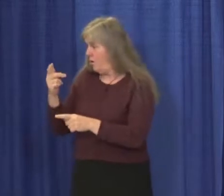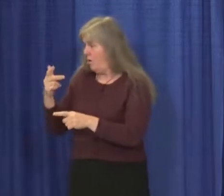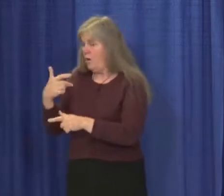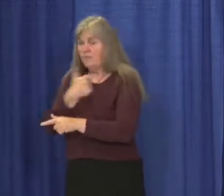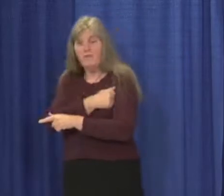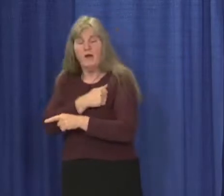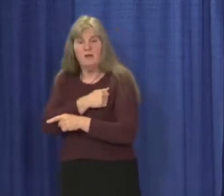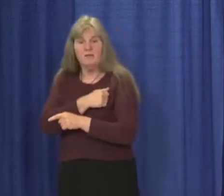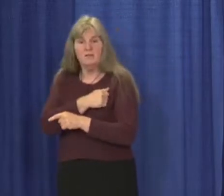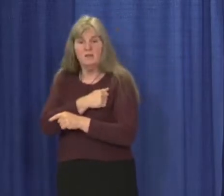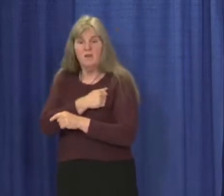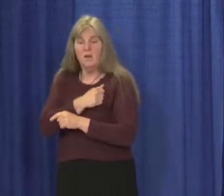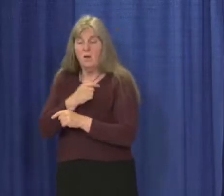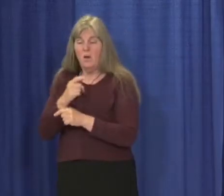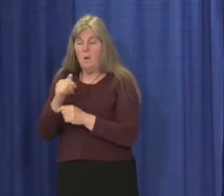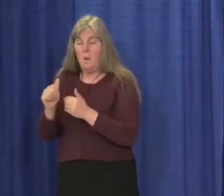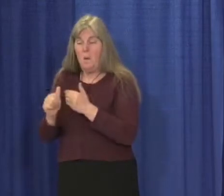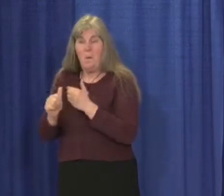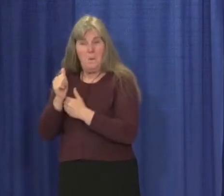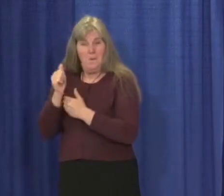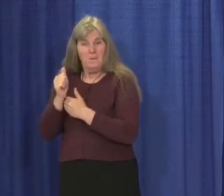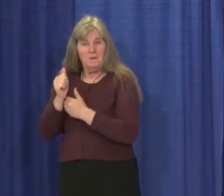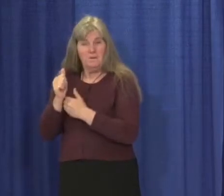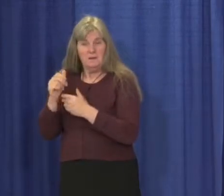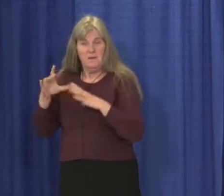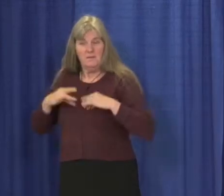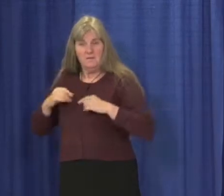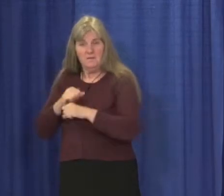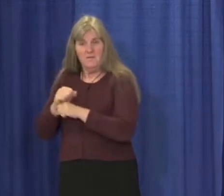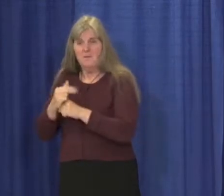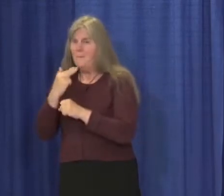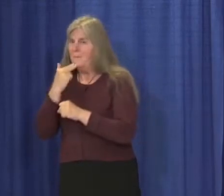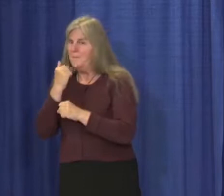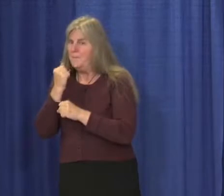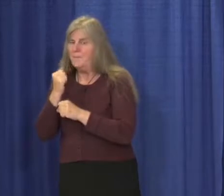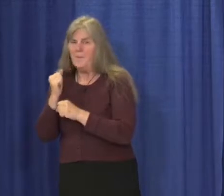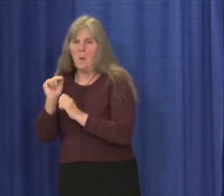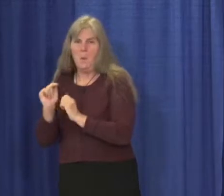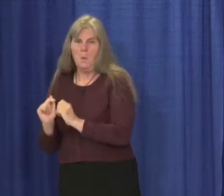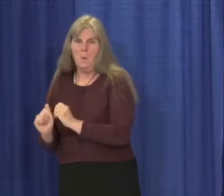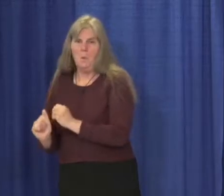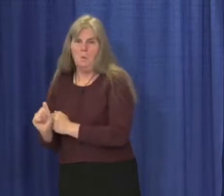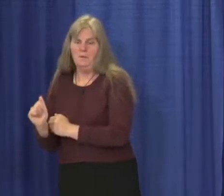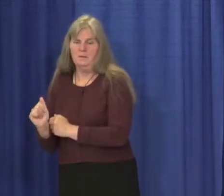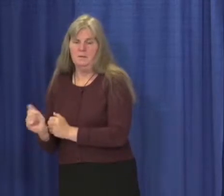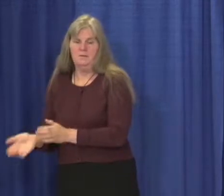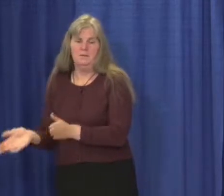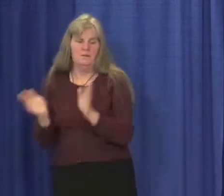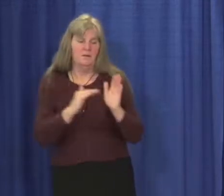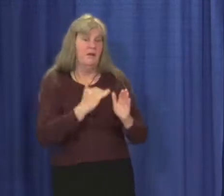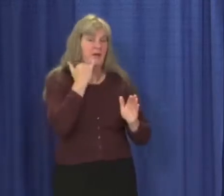risk of acquiring COVID is very, very low. If you were unvaccinated and